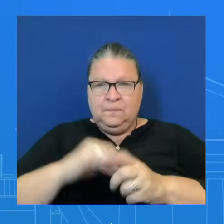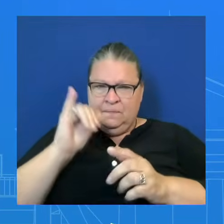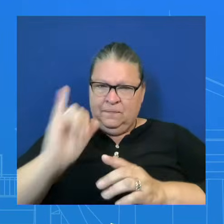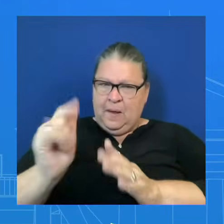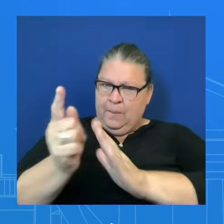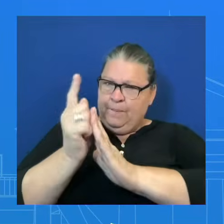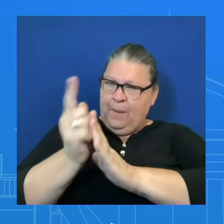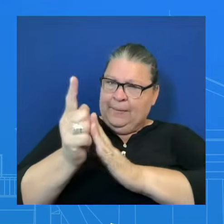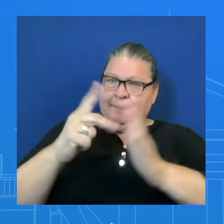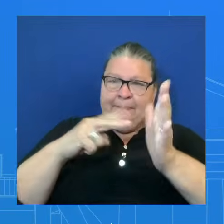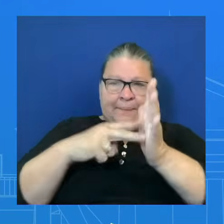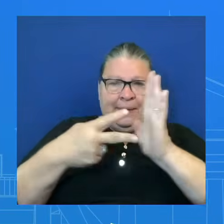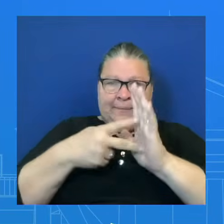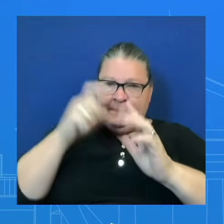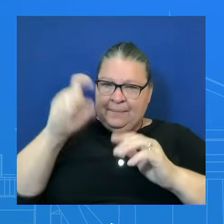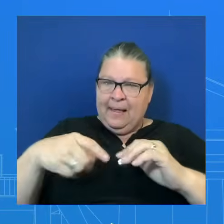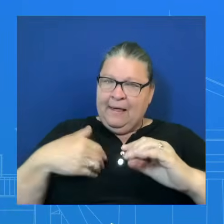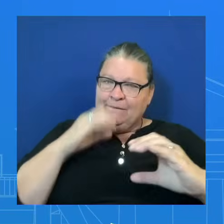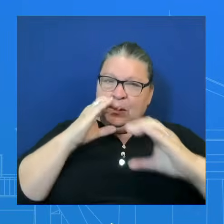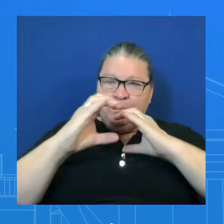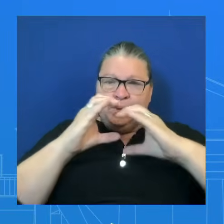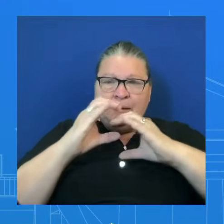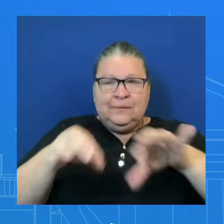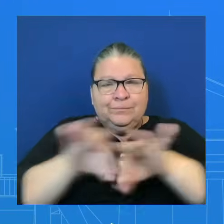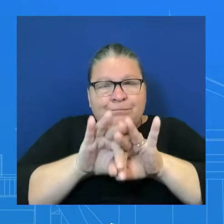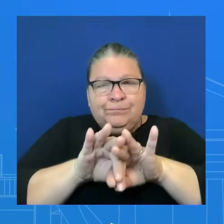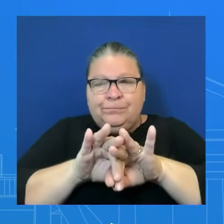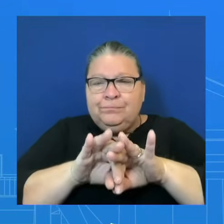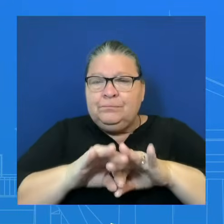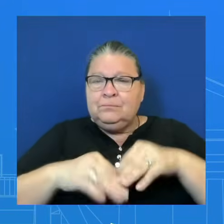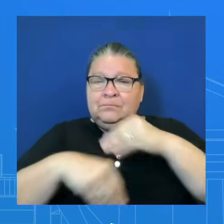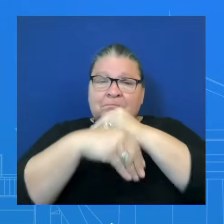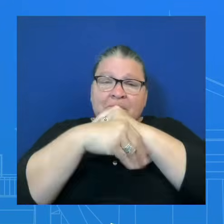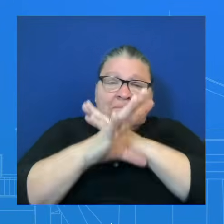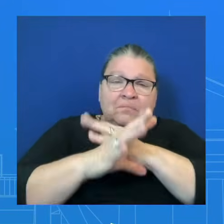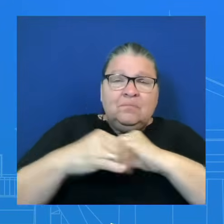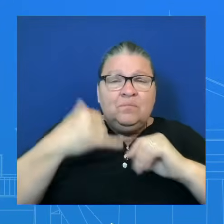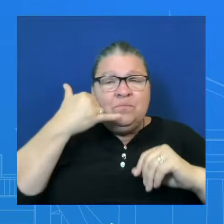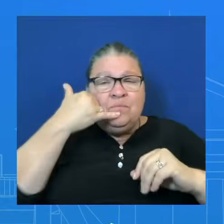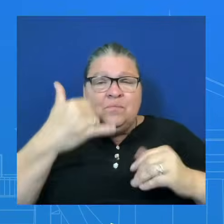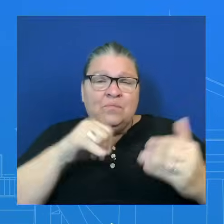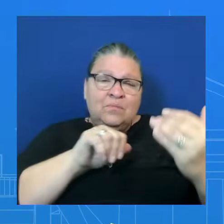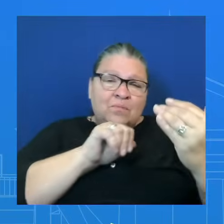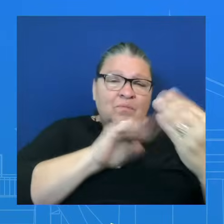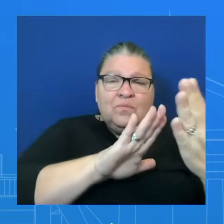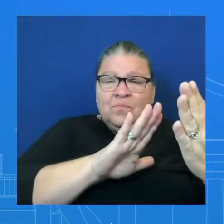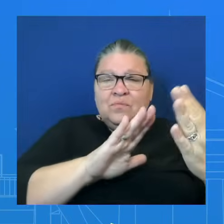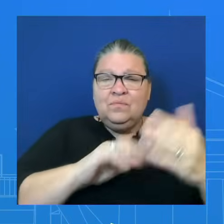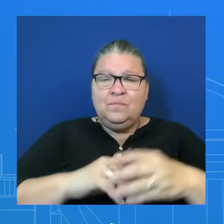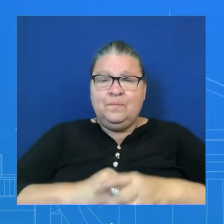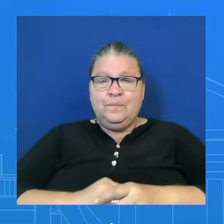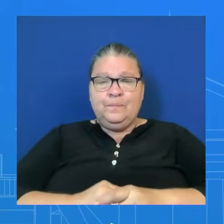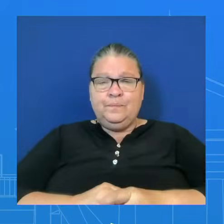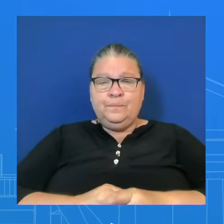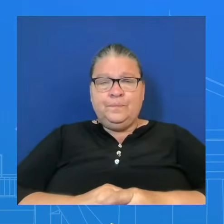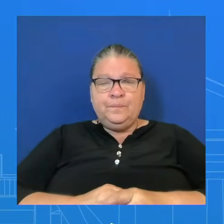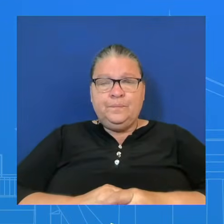Now, this visit was very much in keeping with our larger, longer efforts to keep the lines of communication with the PRC open.